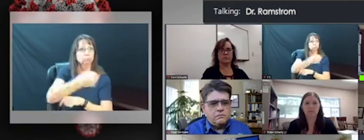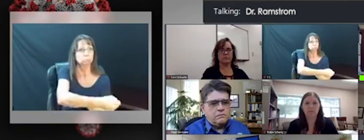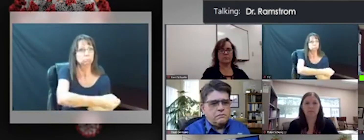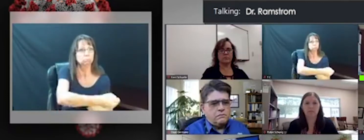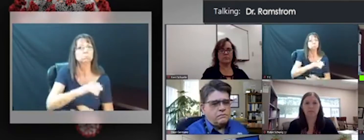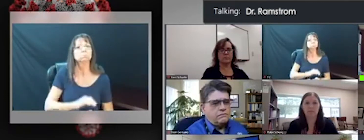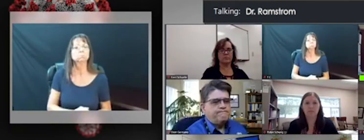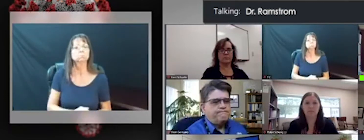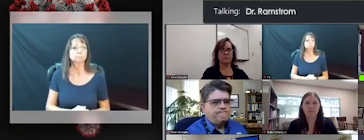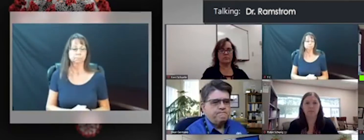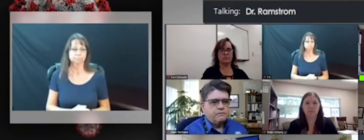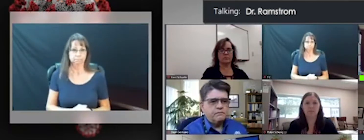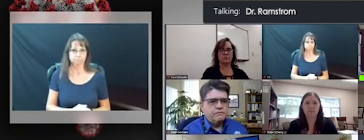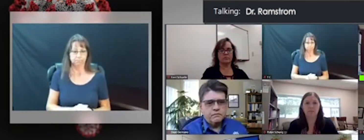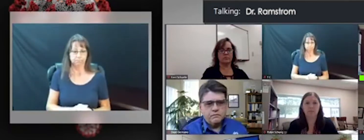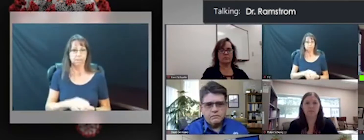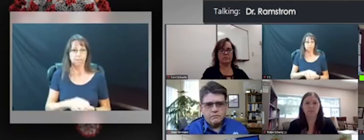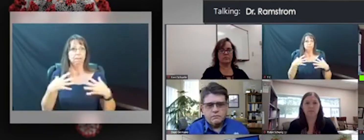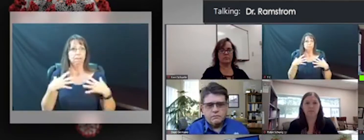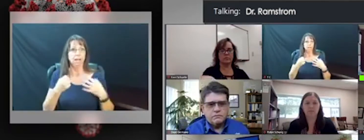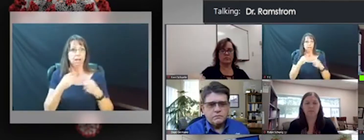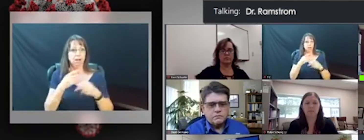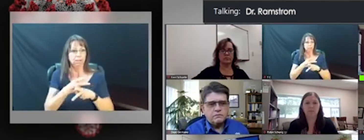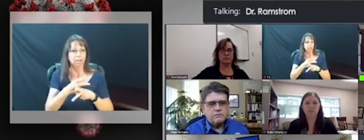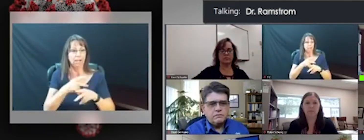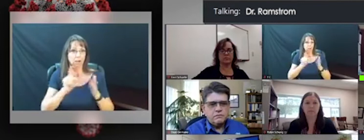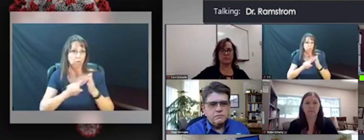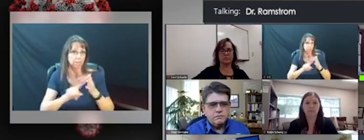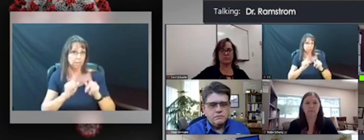facility. They've written a detailed report with recommendations for the facility about